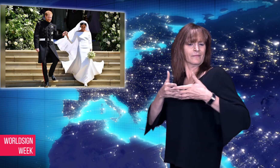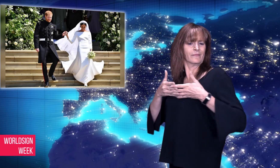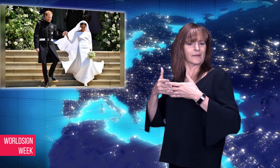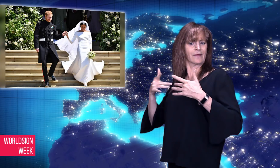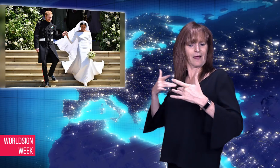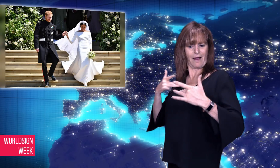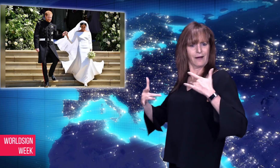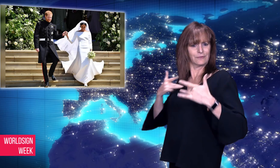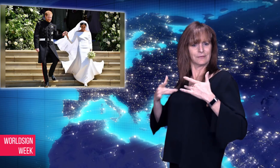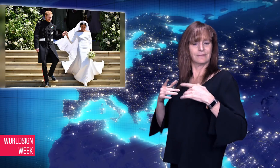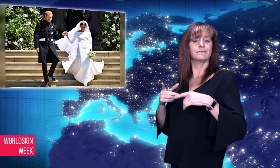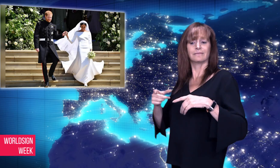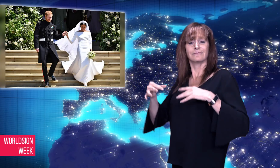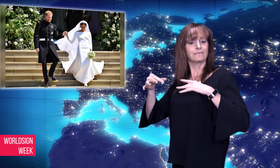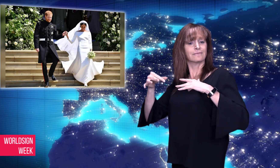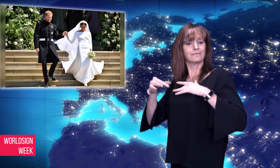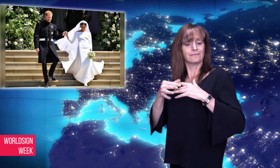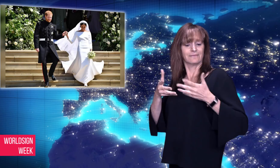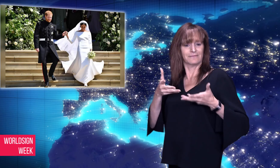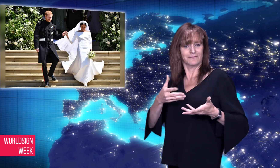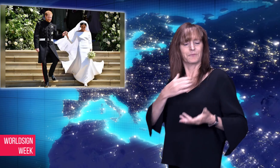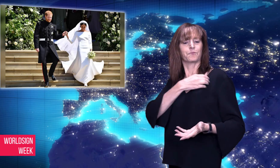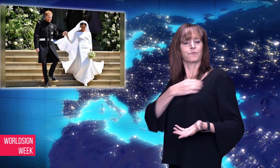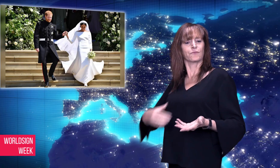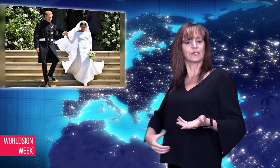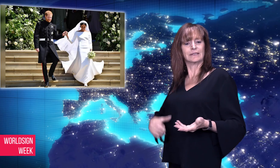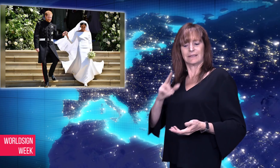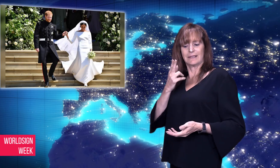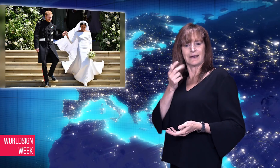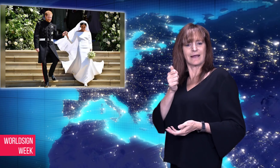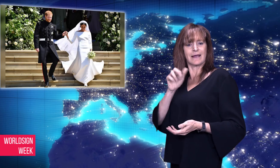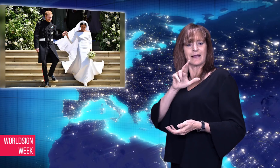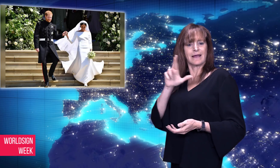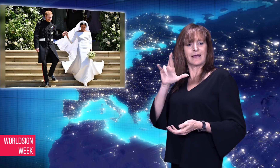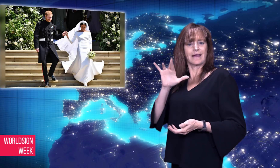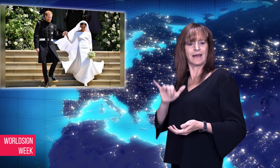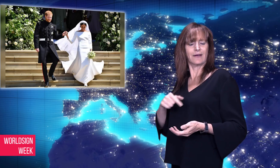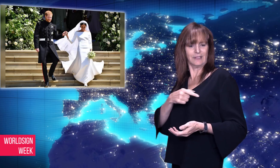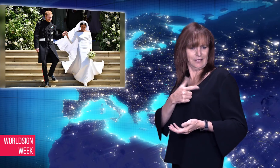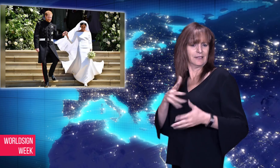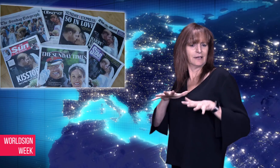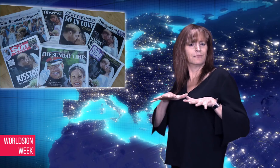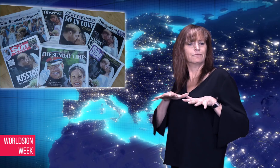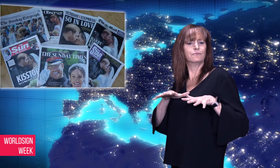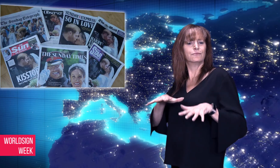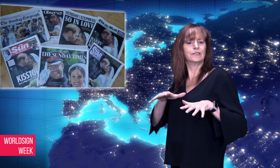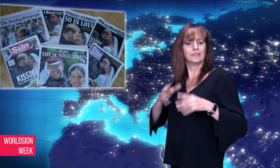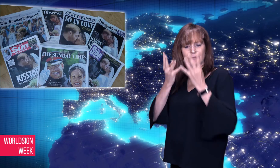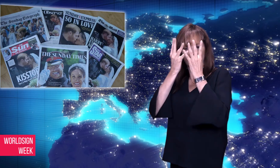a member of the British royal family.